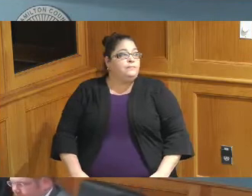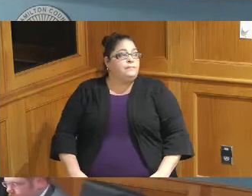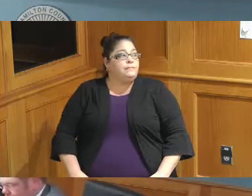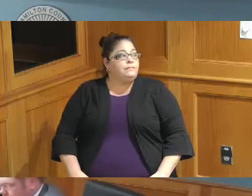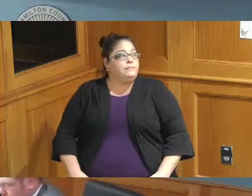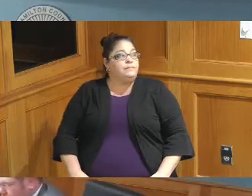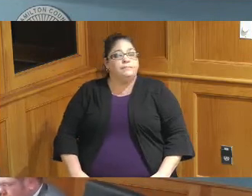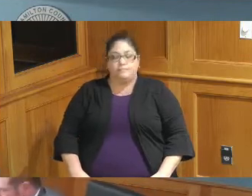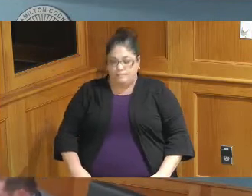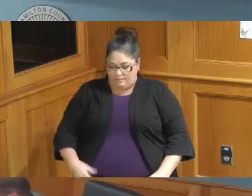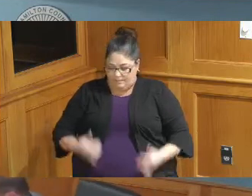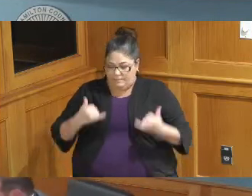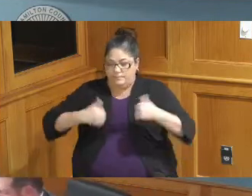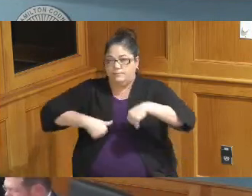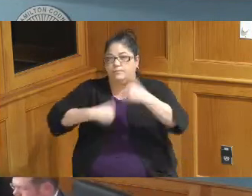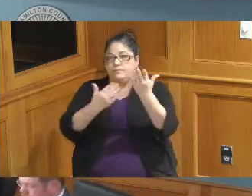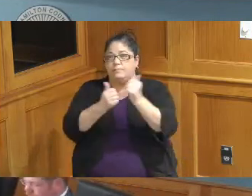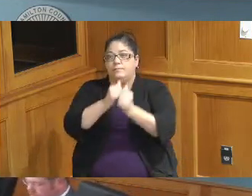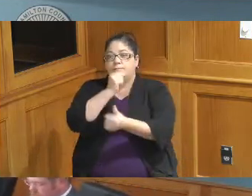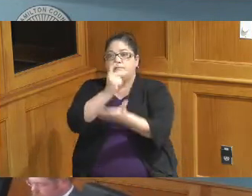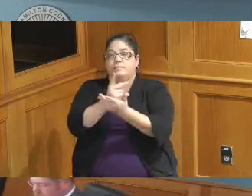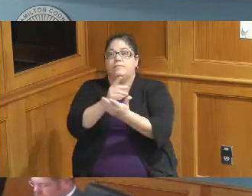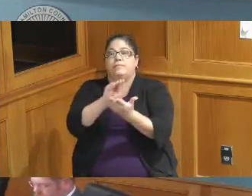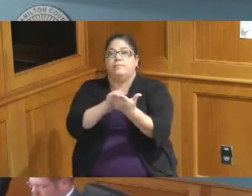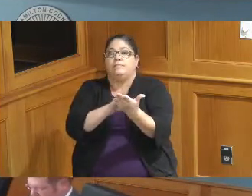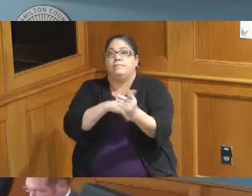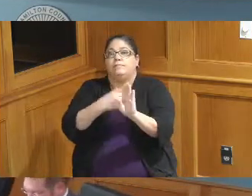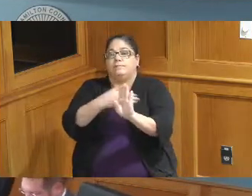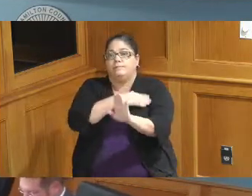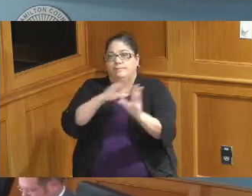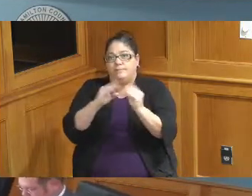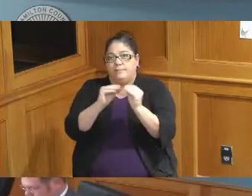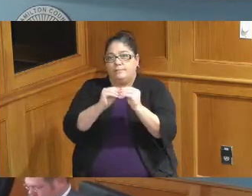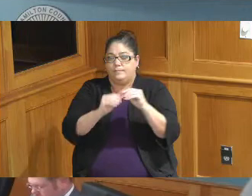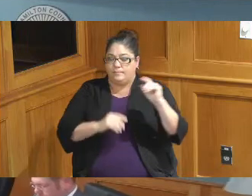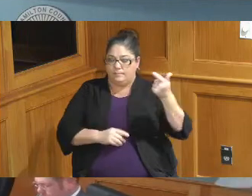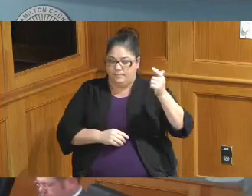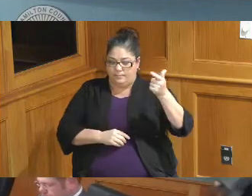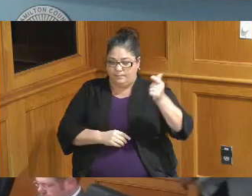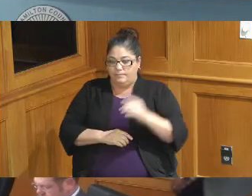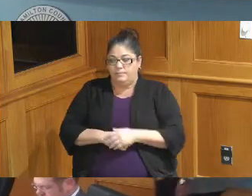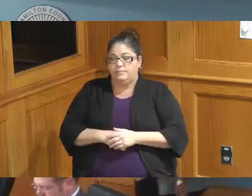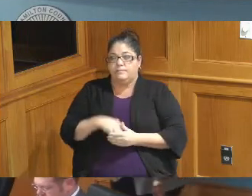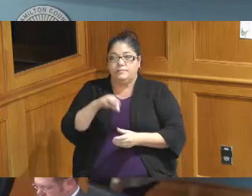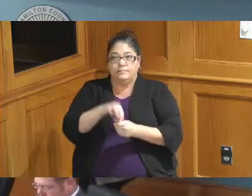I'll make a motion to approve the minutes of the previous session second Commissioner Reece yes